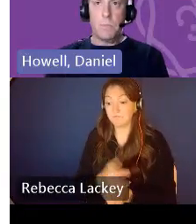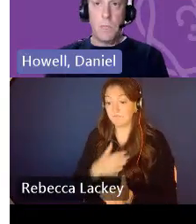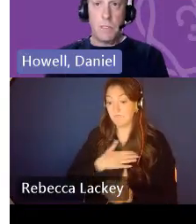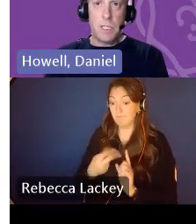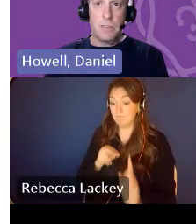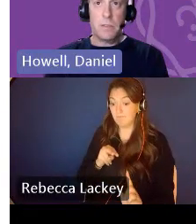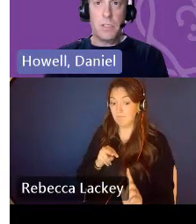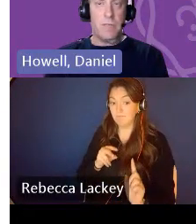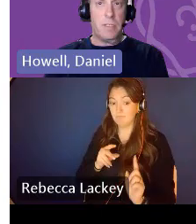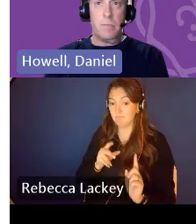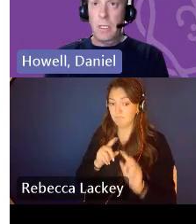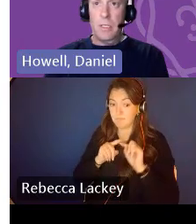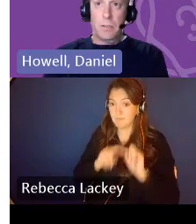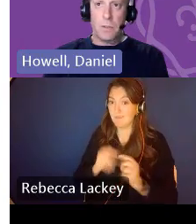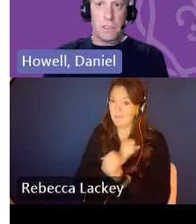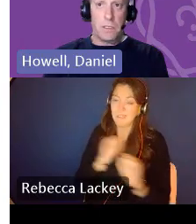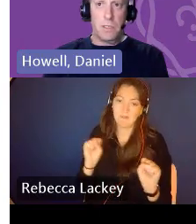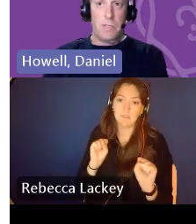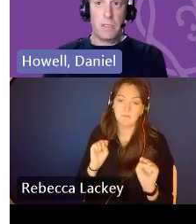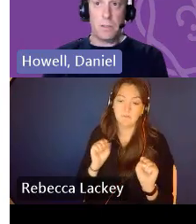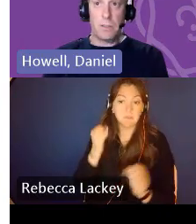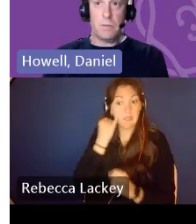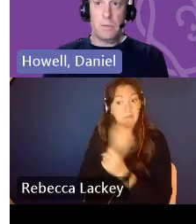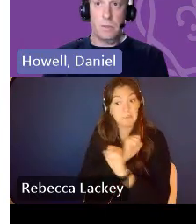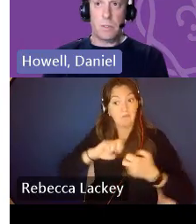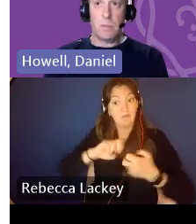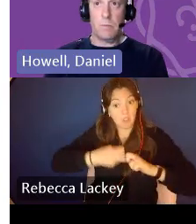it's it's mainly based on safety. So if there's a safety concern, we're going